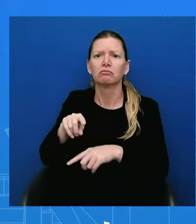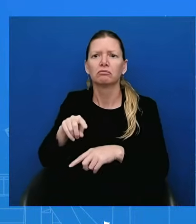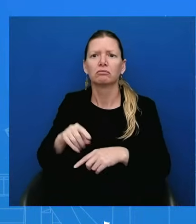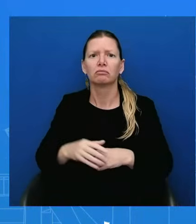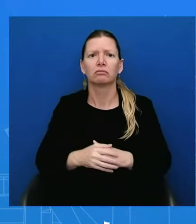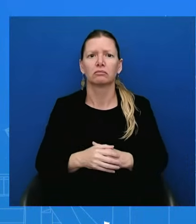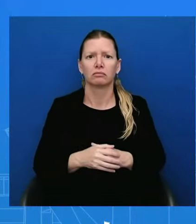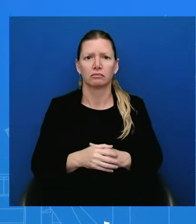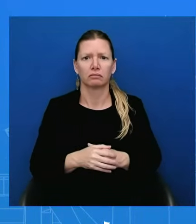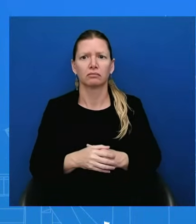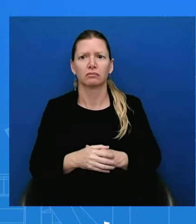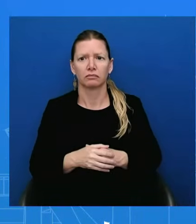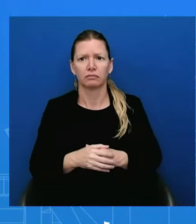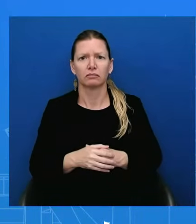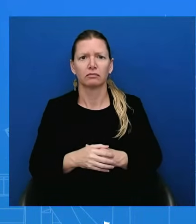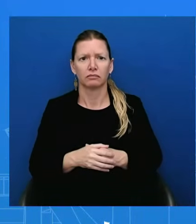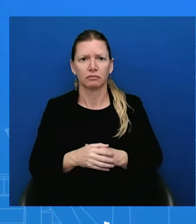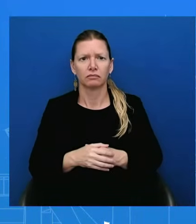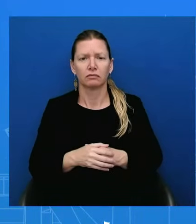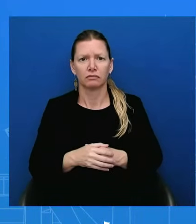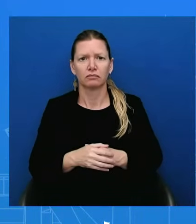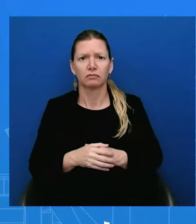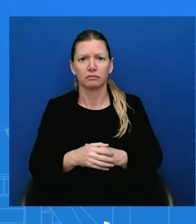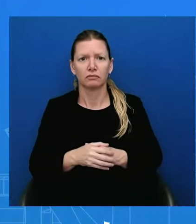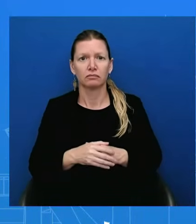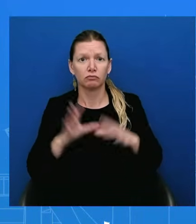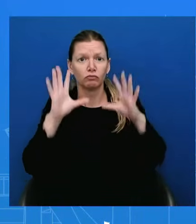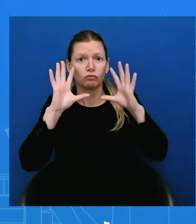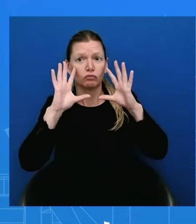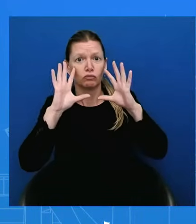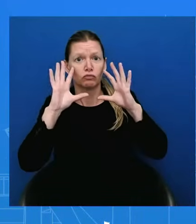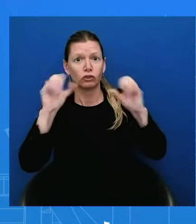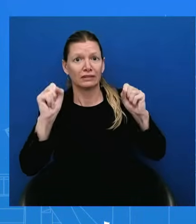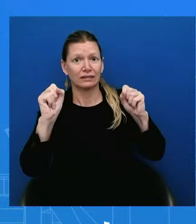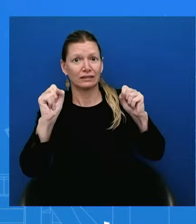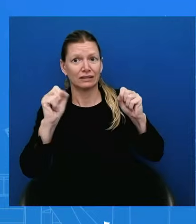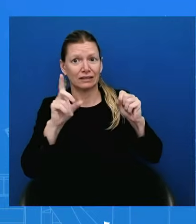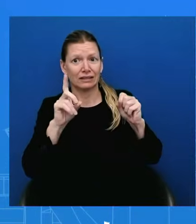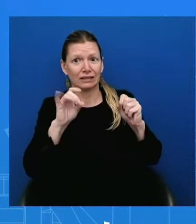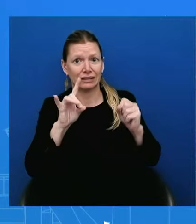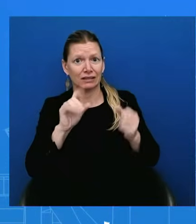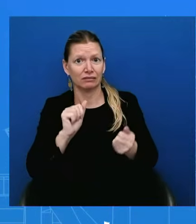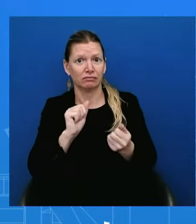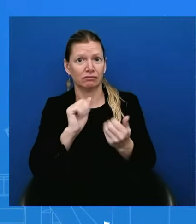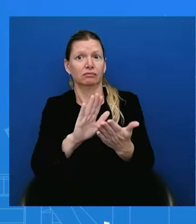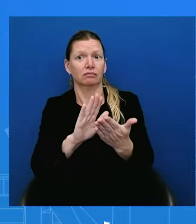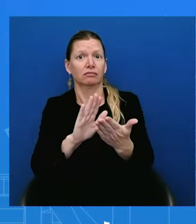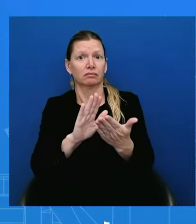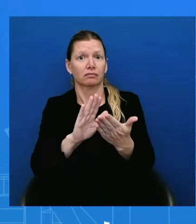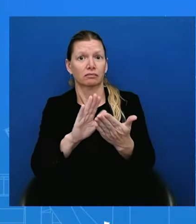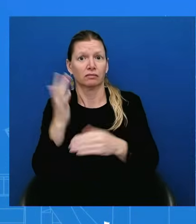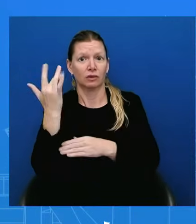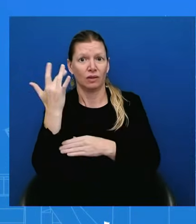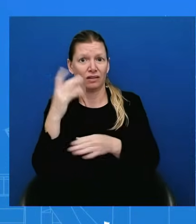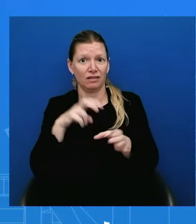the president did address why he left the race, but -- Ms. Jean-Pierre: Well, thank you.